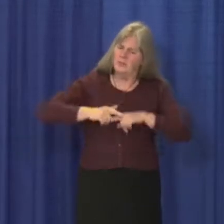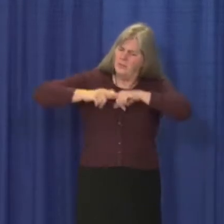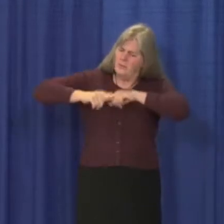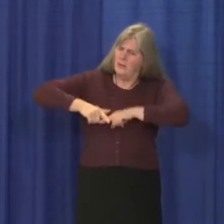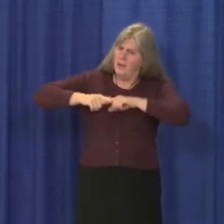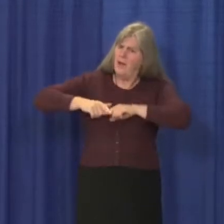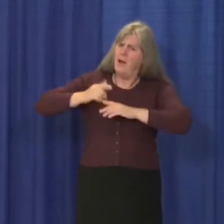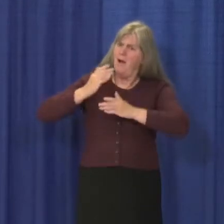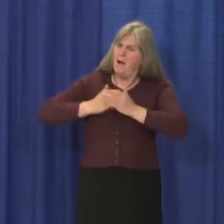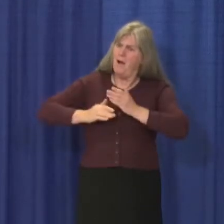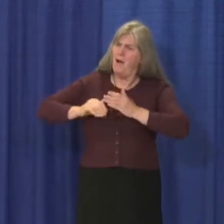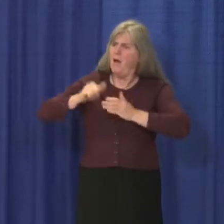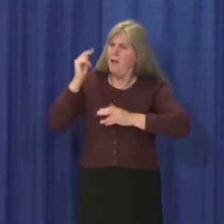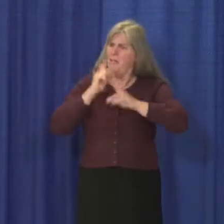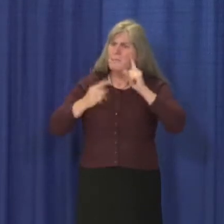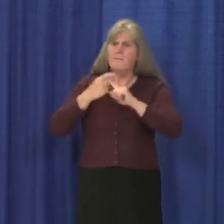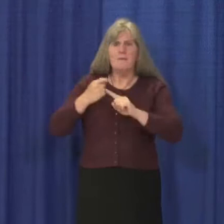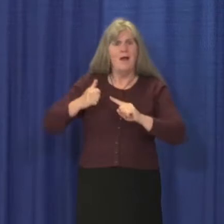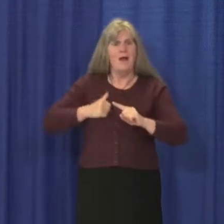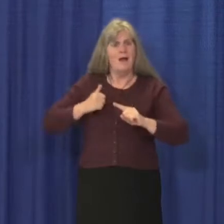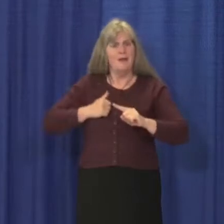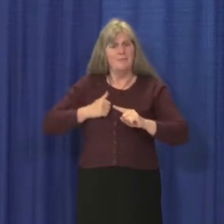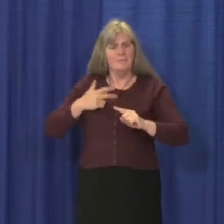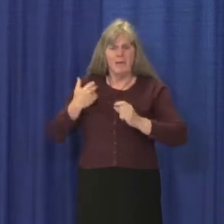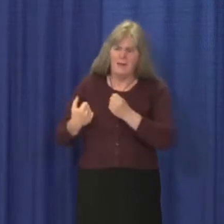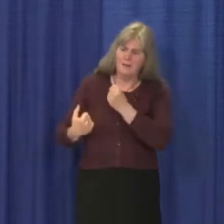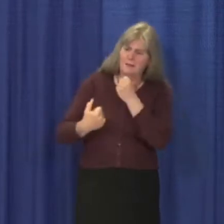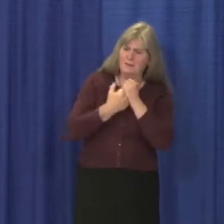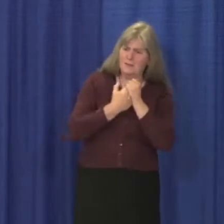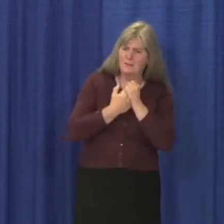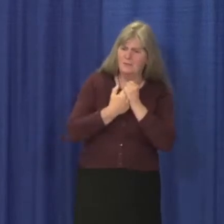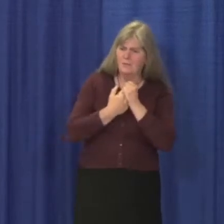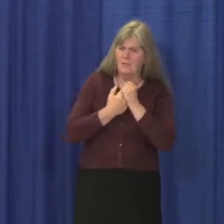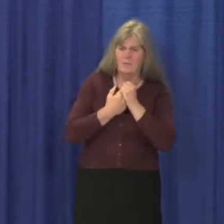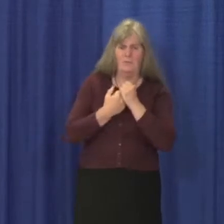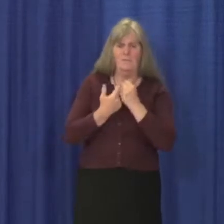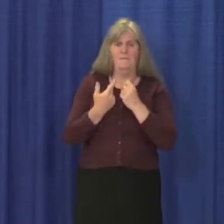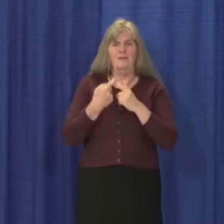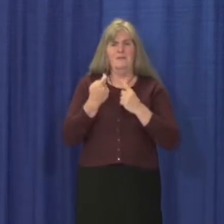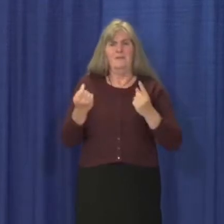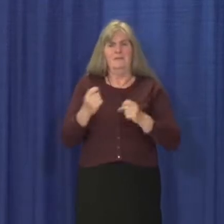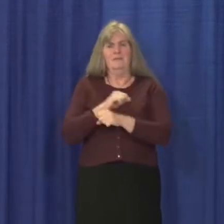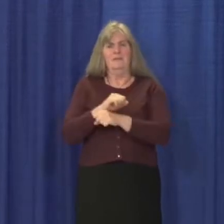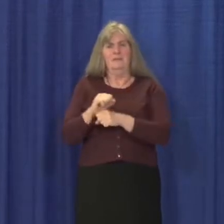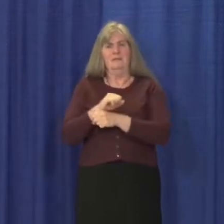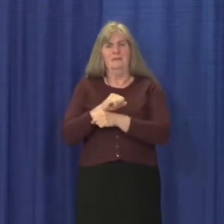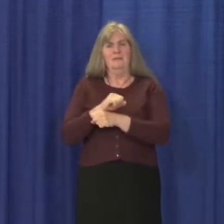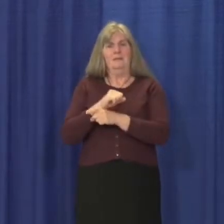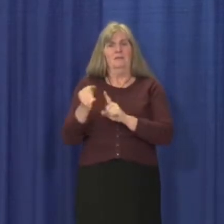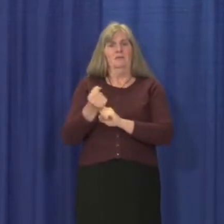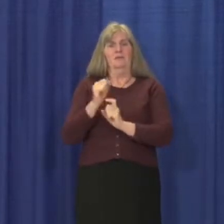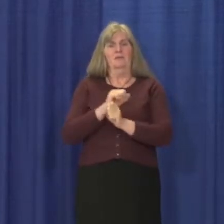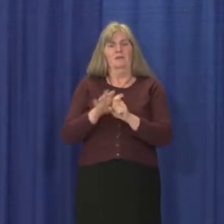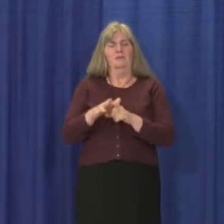Canadians as we deal with this unprecedented pandemic and